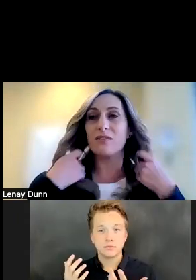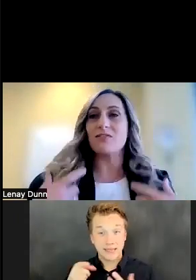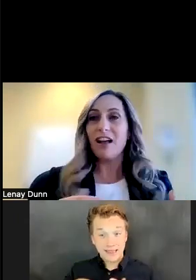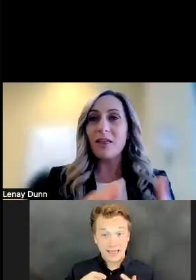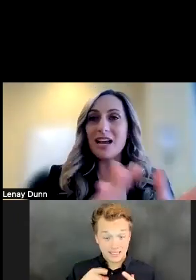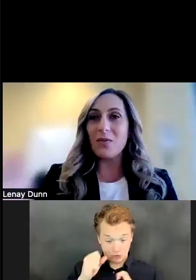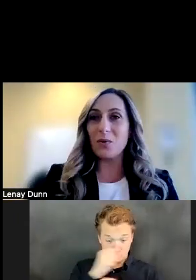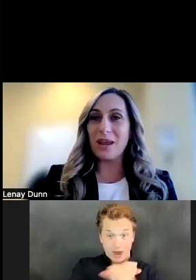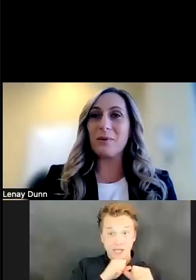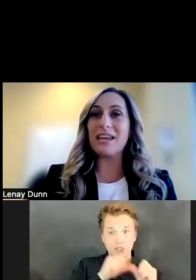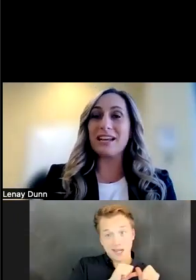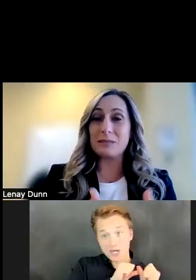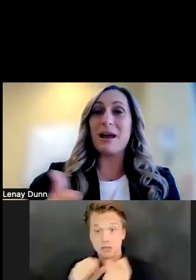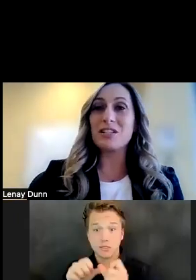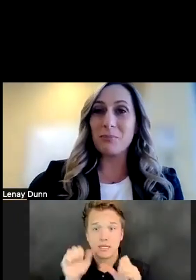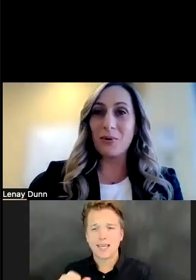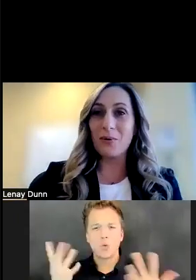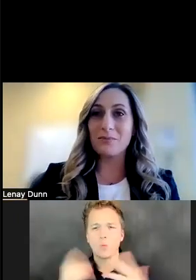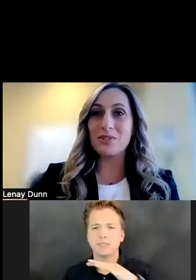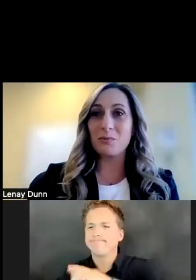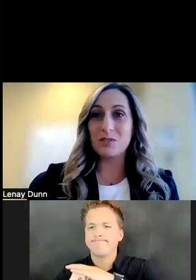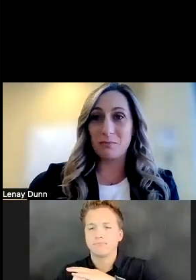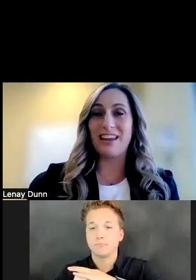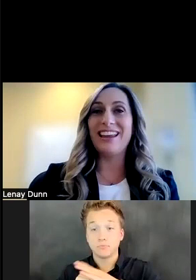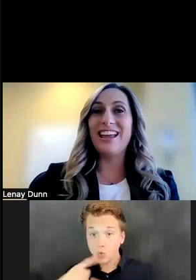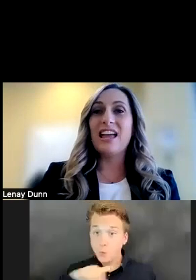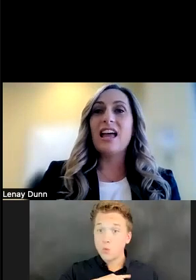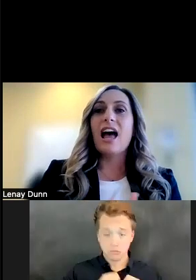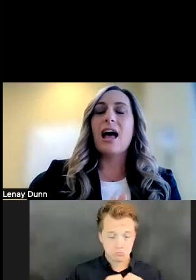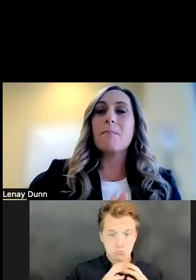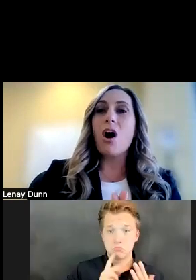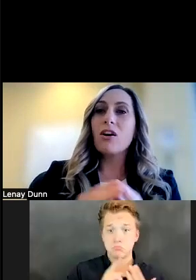So we've developed out the way we expect the program to be.